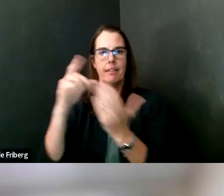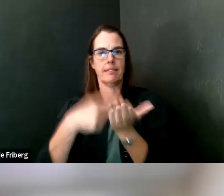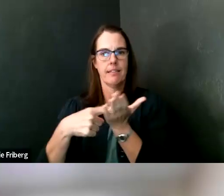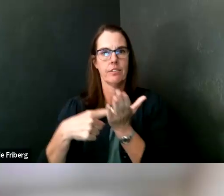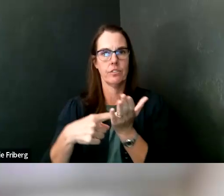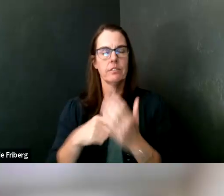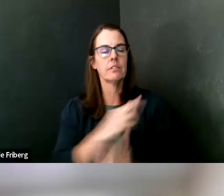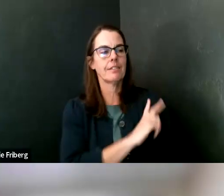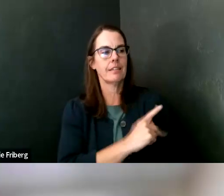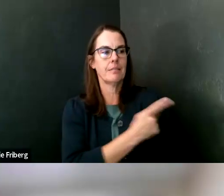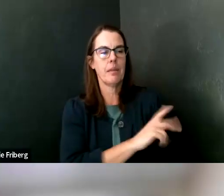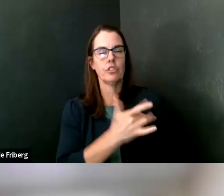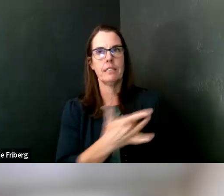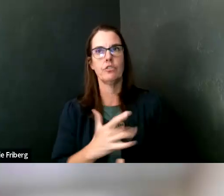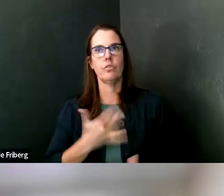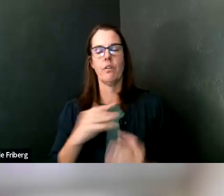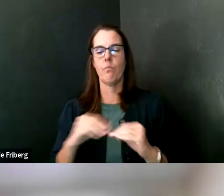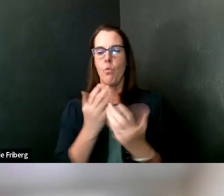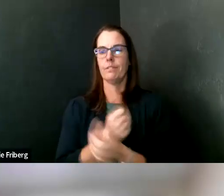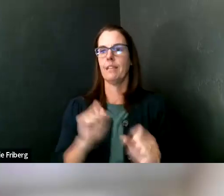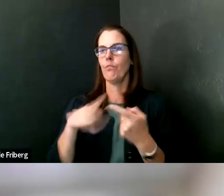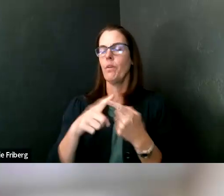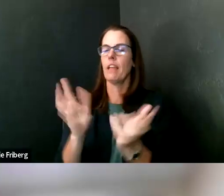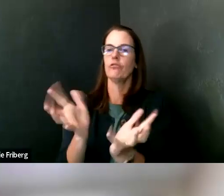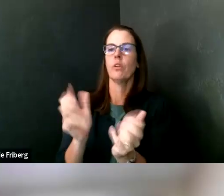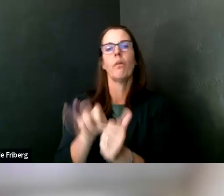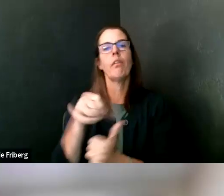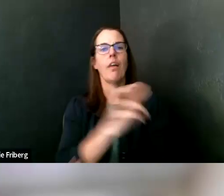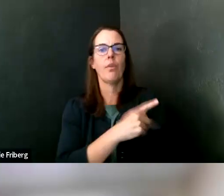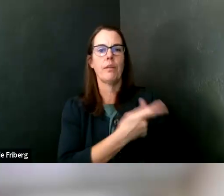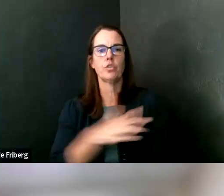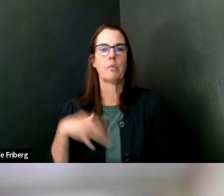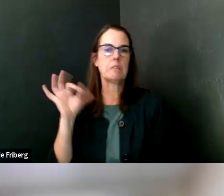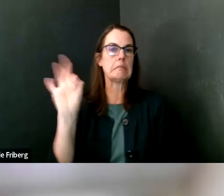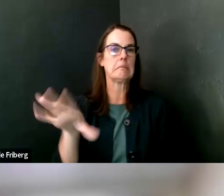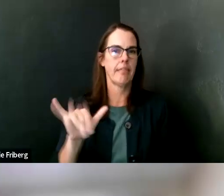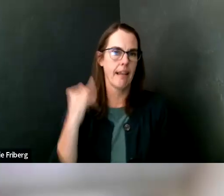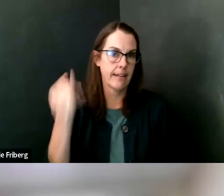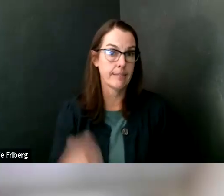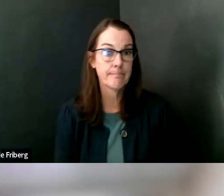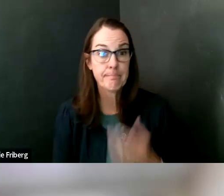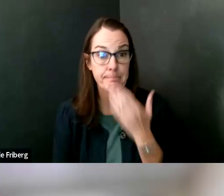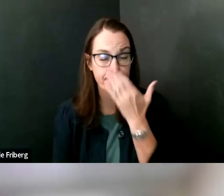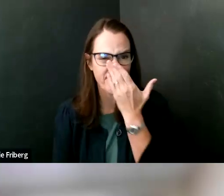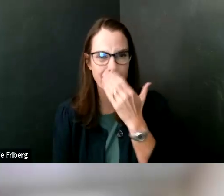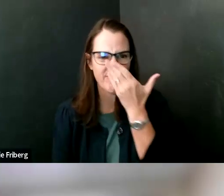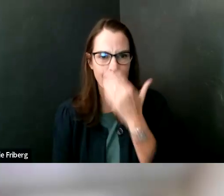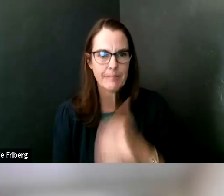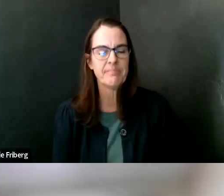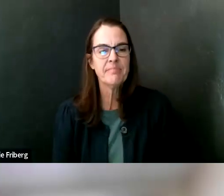to feel safer when they talk to other patients. So I that's just something I'd throw out there.